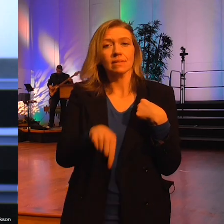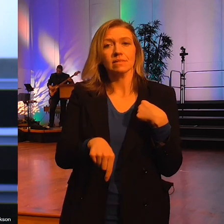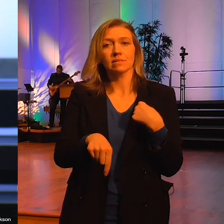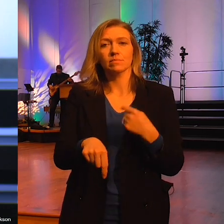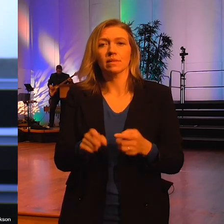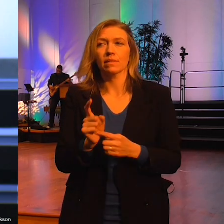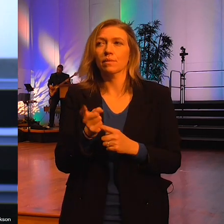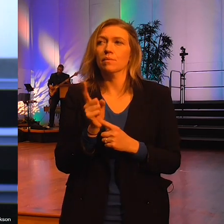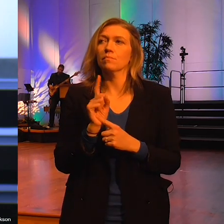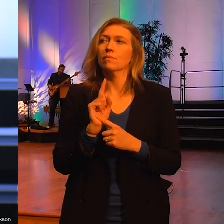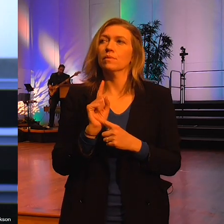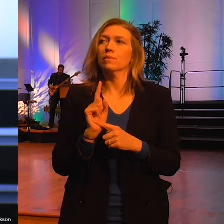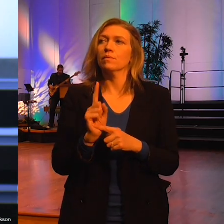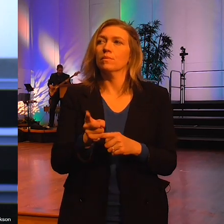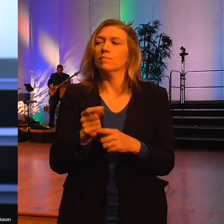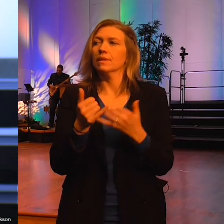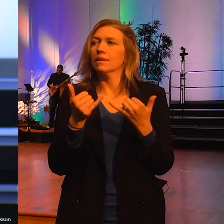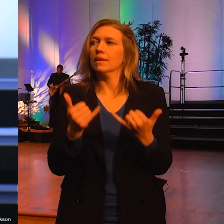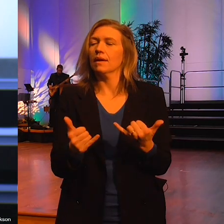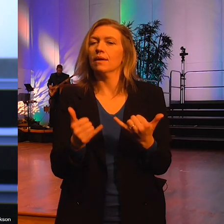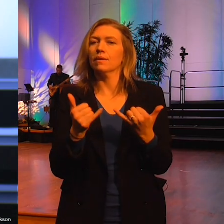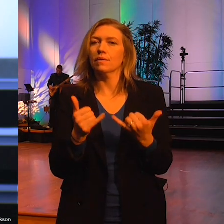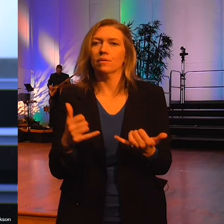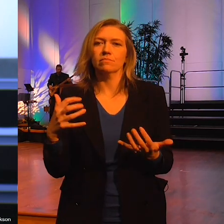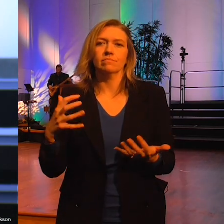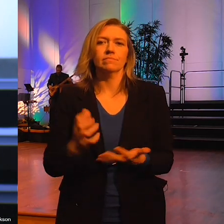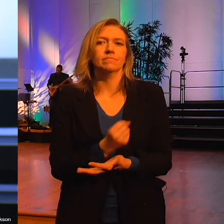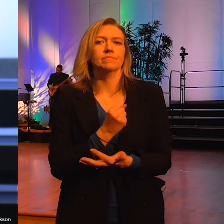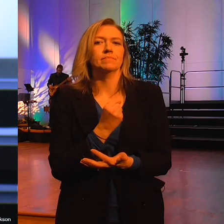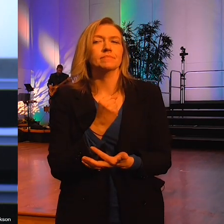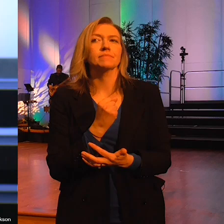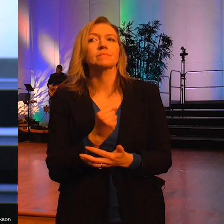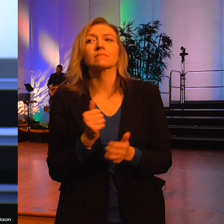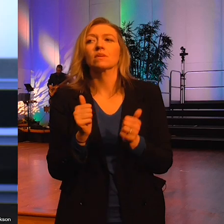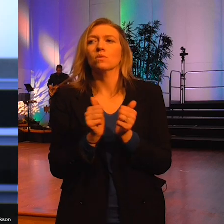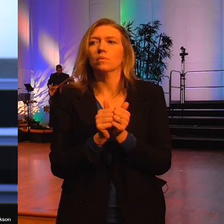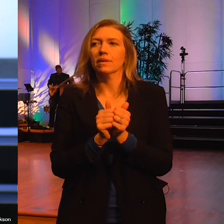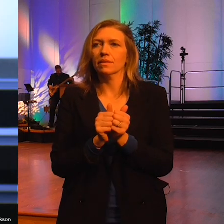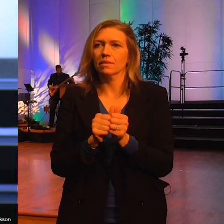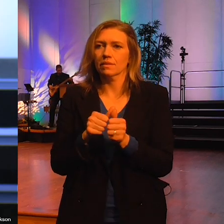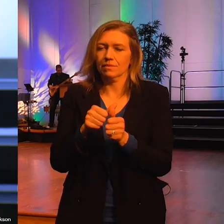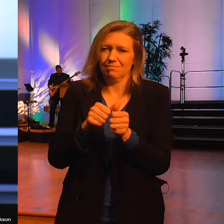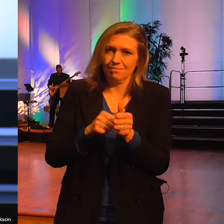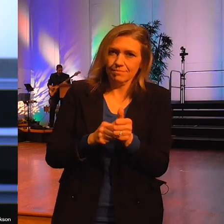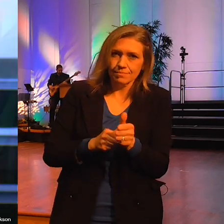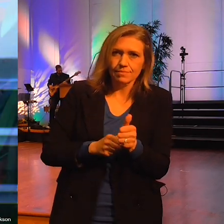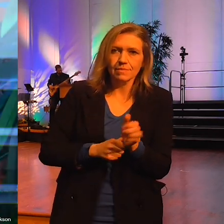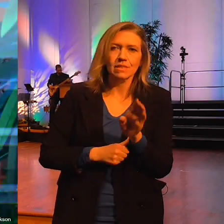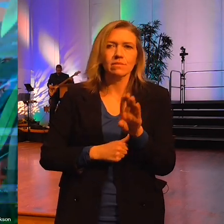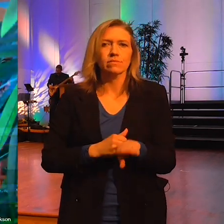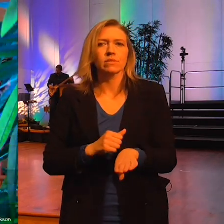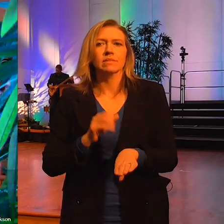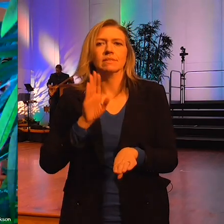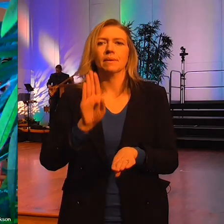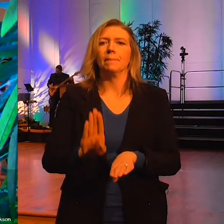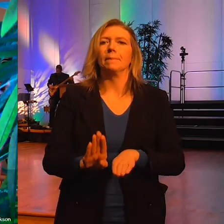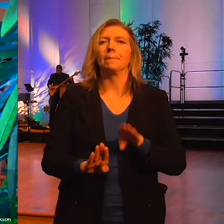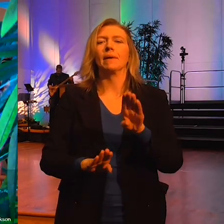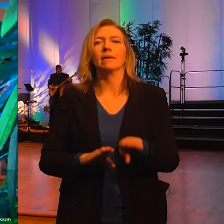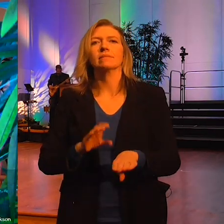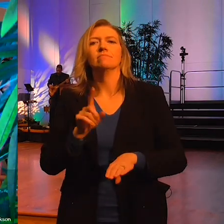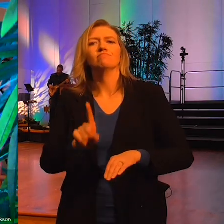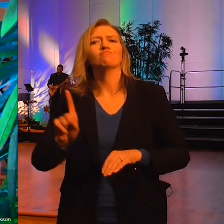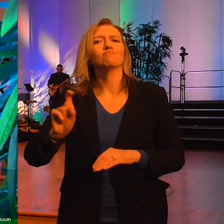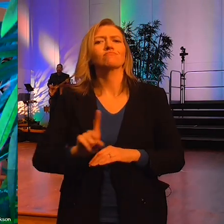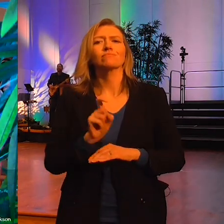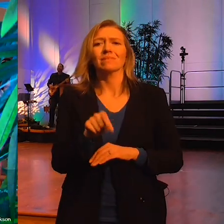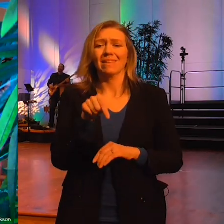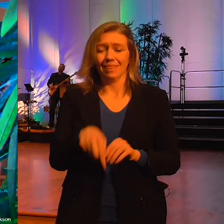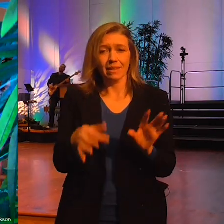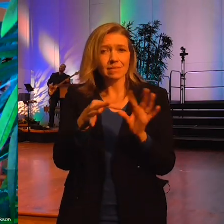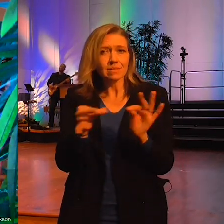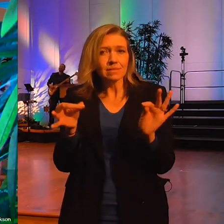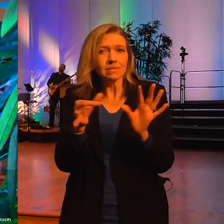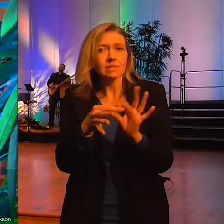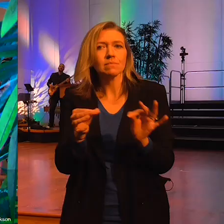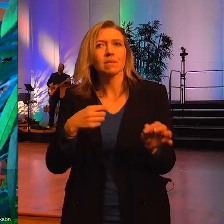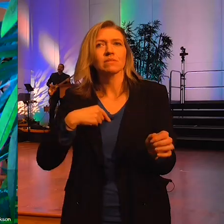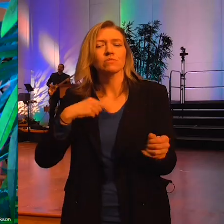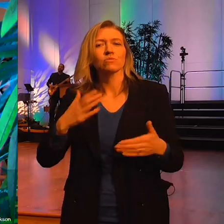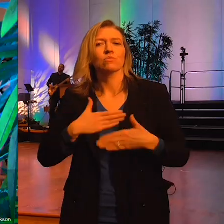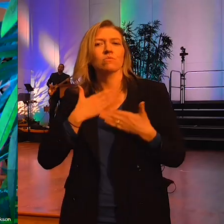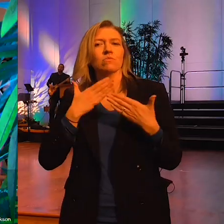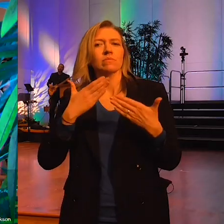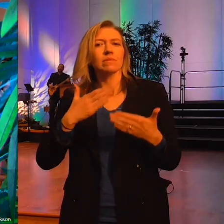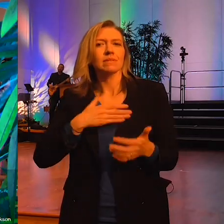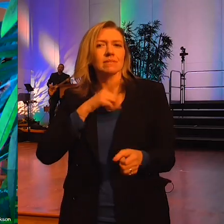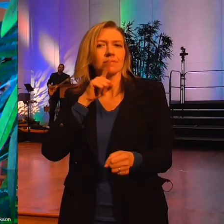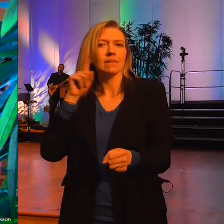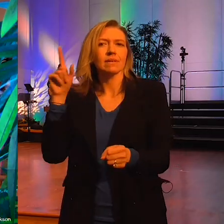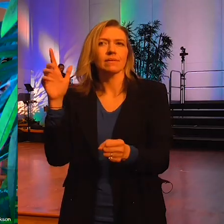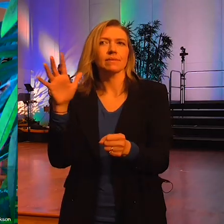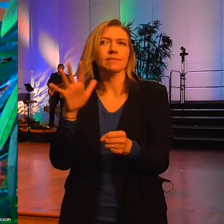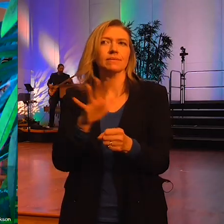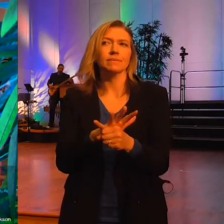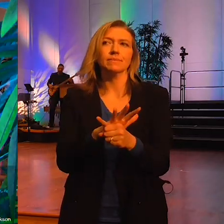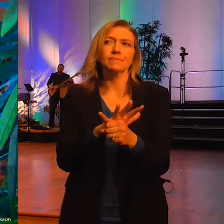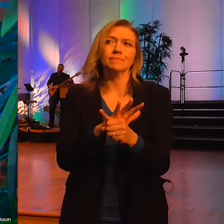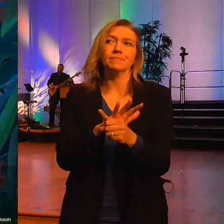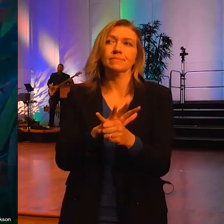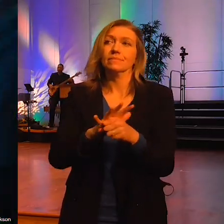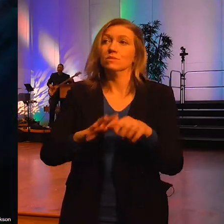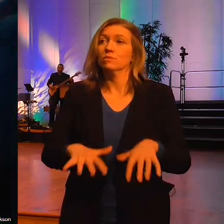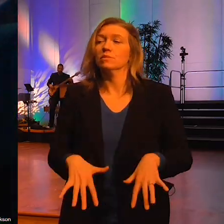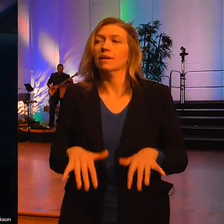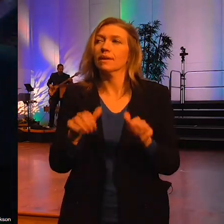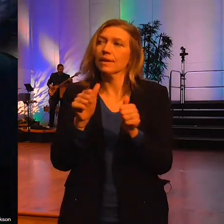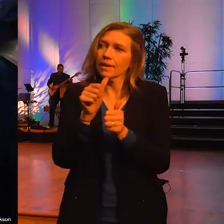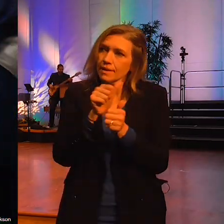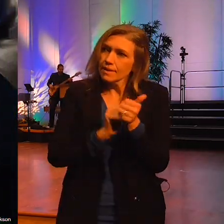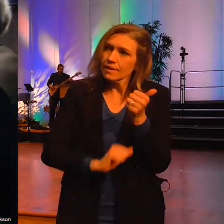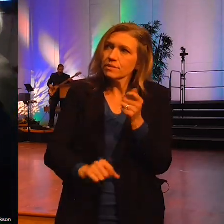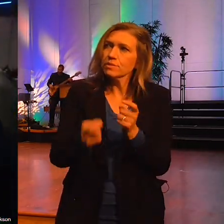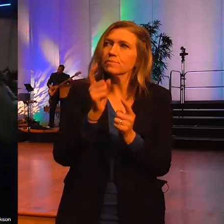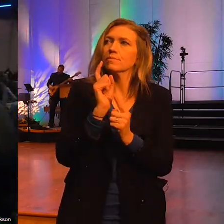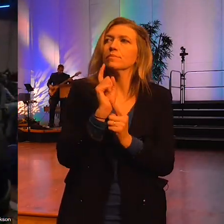be the moment now with every step I take let this be my joyous found to take each moment